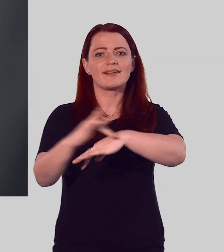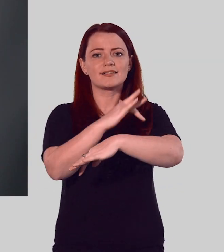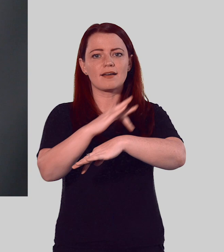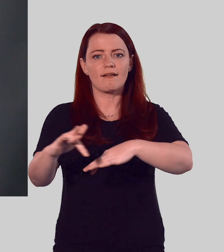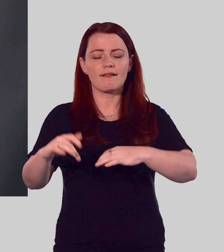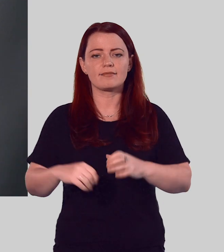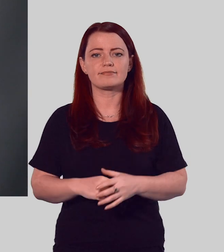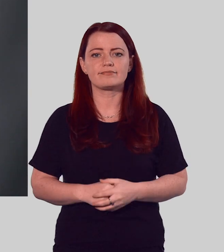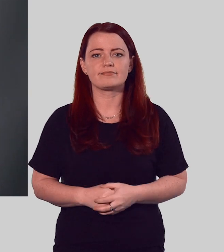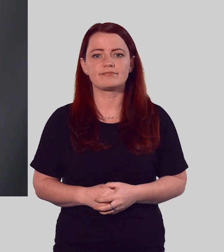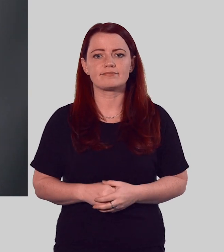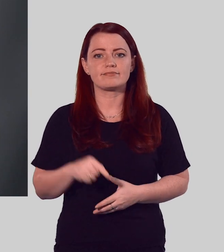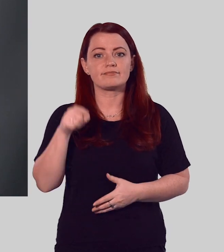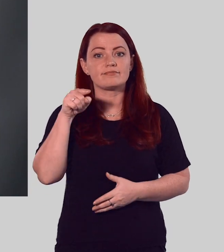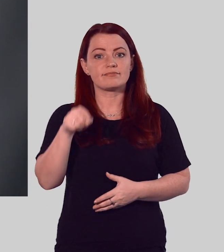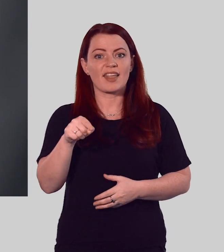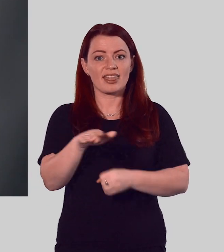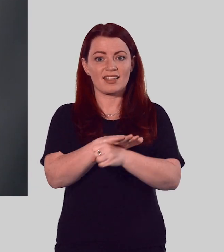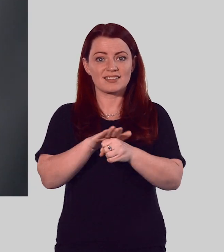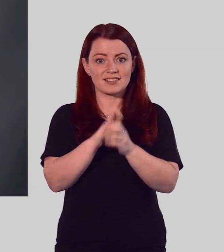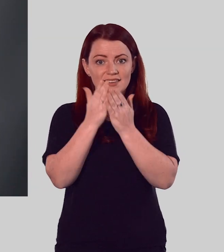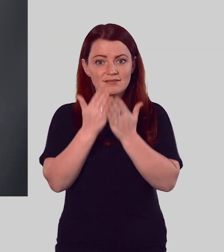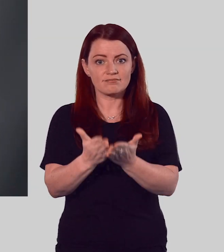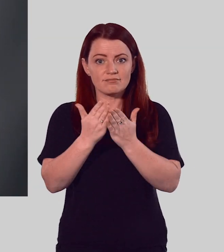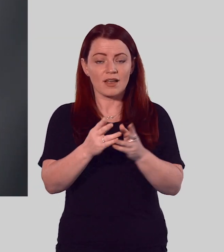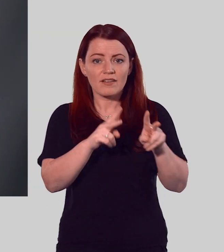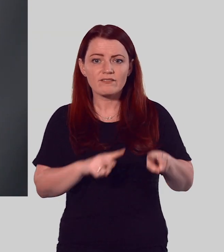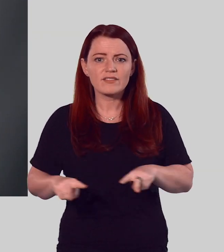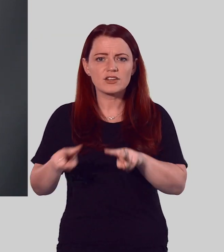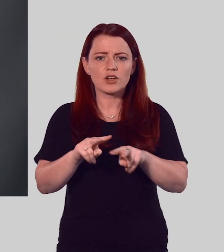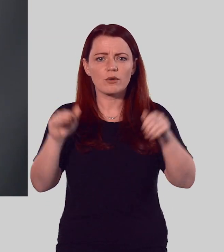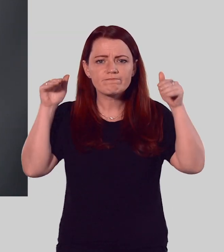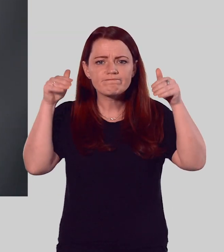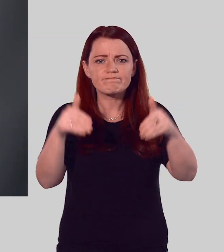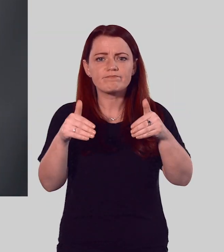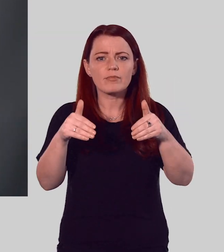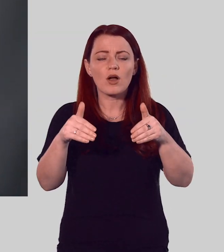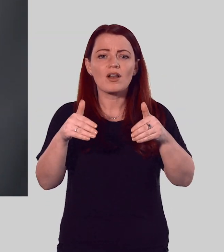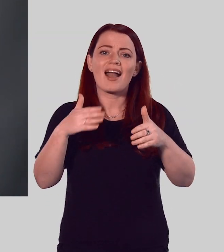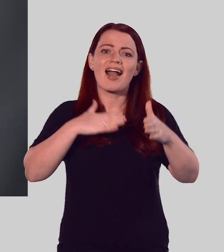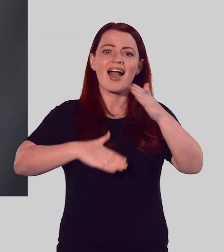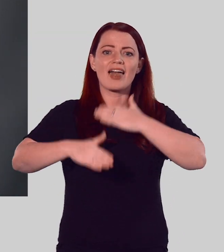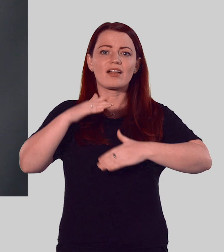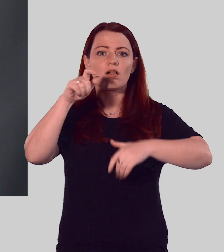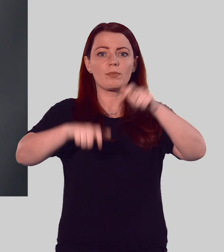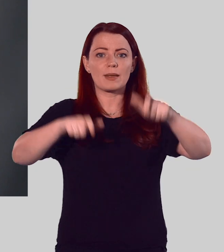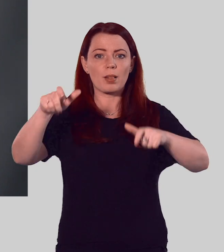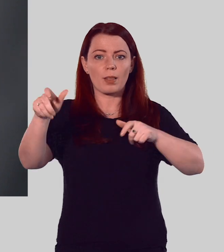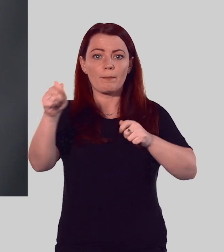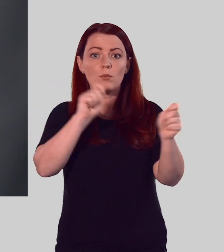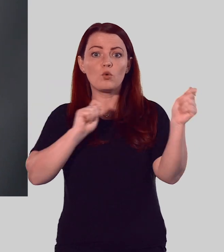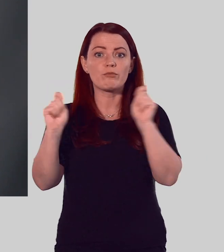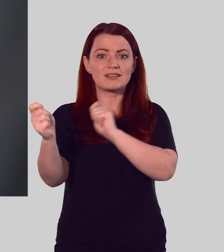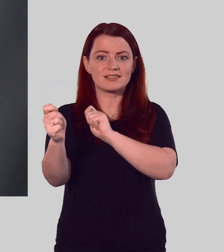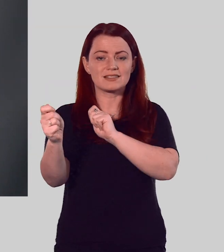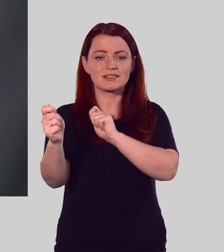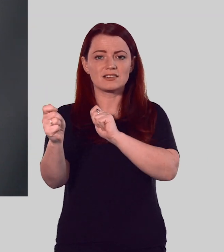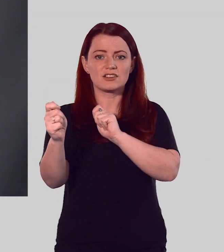This case study video focuses on Ethical People Movement, a transmedia story which is part of Continent Chop Chop,